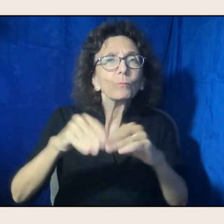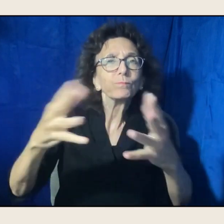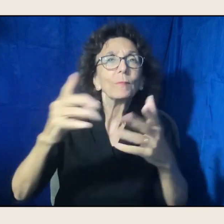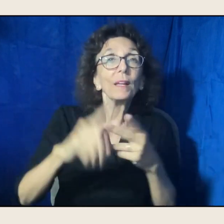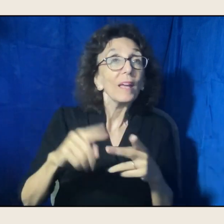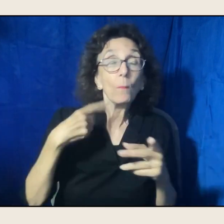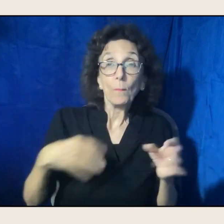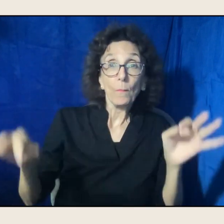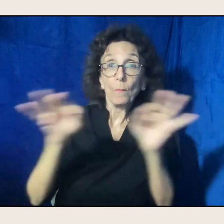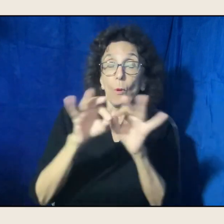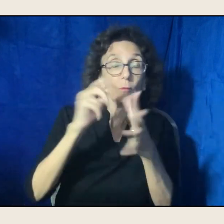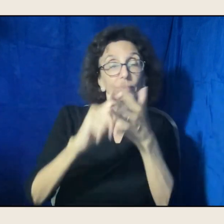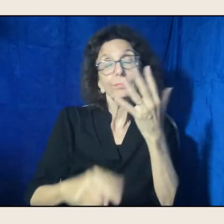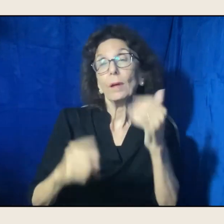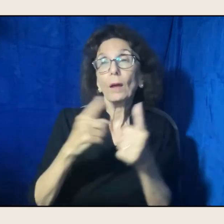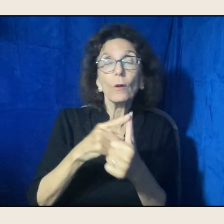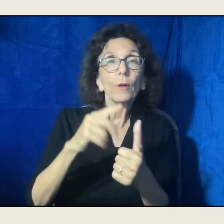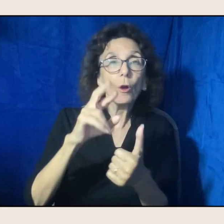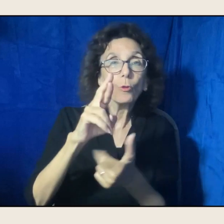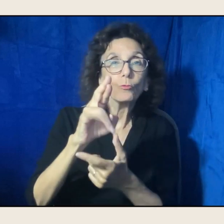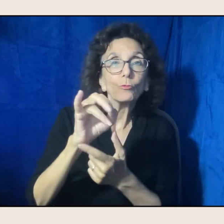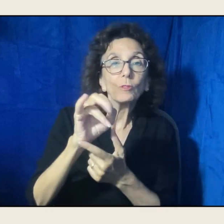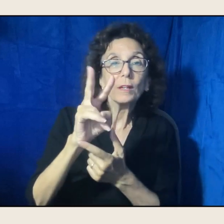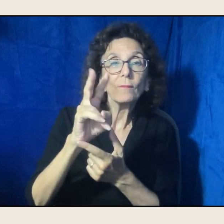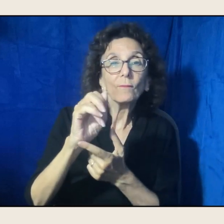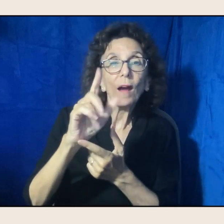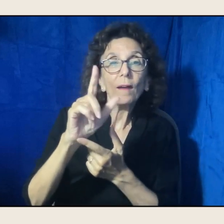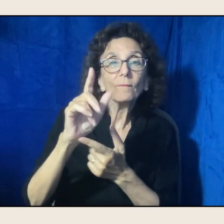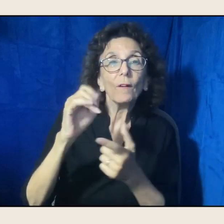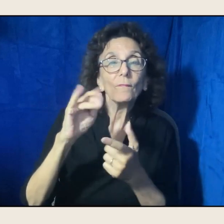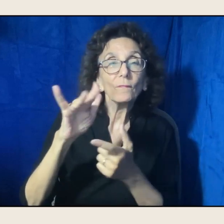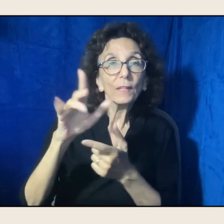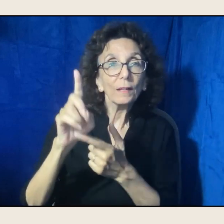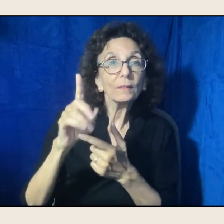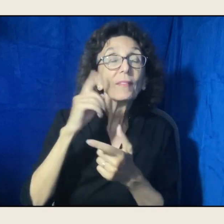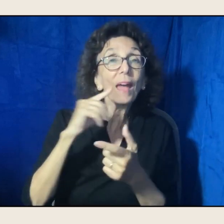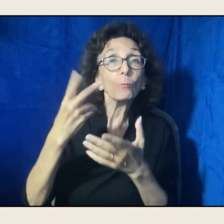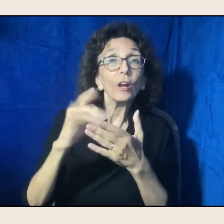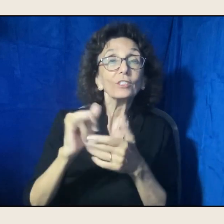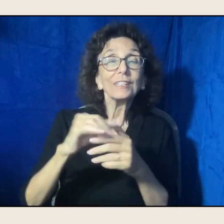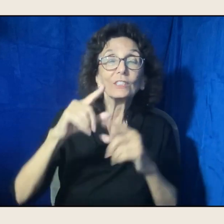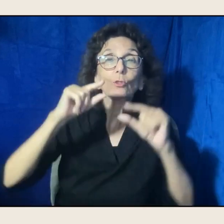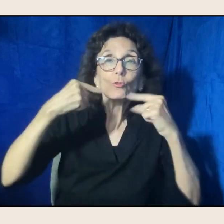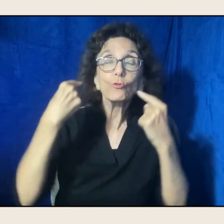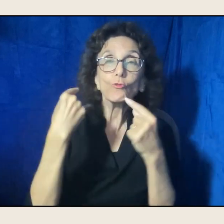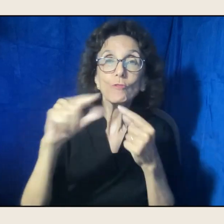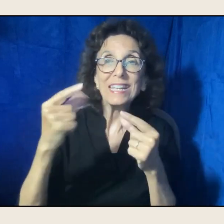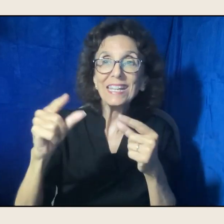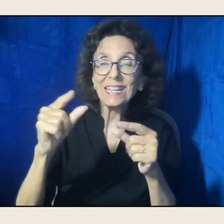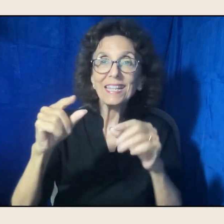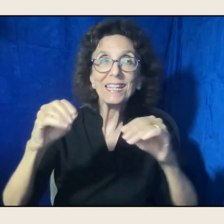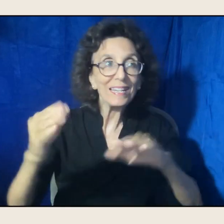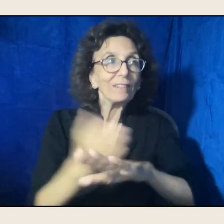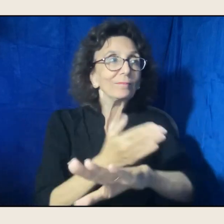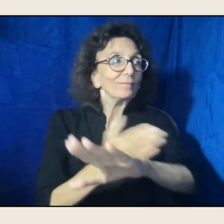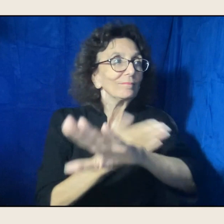a project that has been a pioneer in the scientific field of green remediation, and the ongoing Operation Pager,